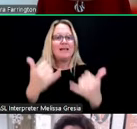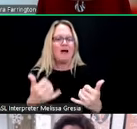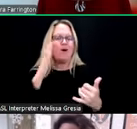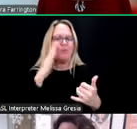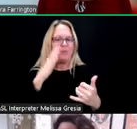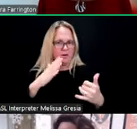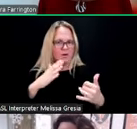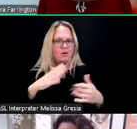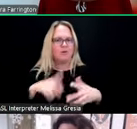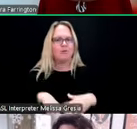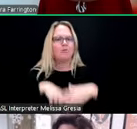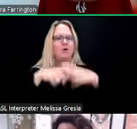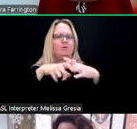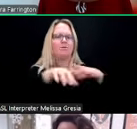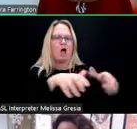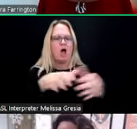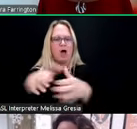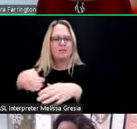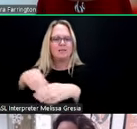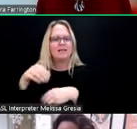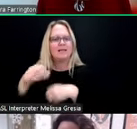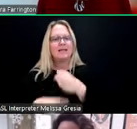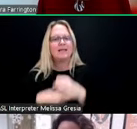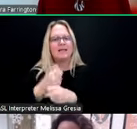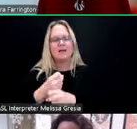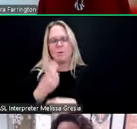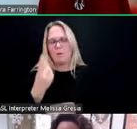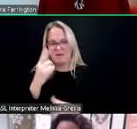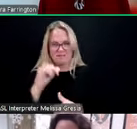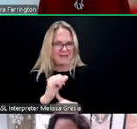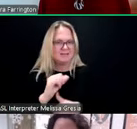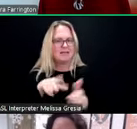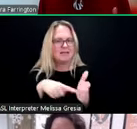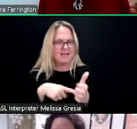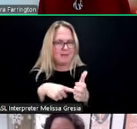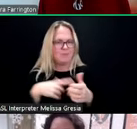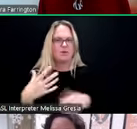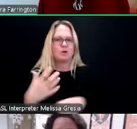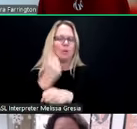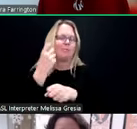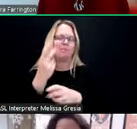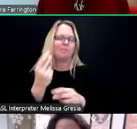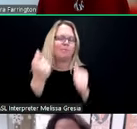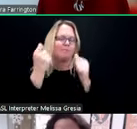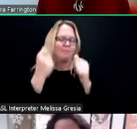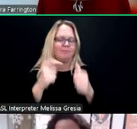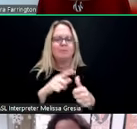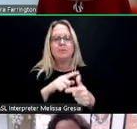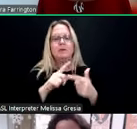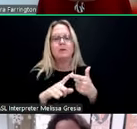in year one. That's an example of a quick win. Also uh we have prioritized and accelerated the